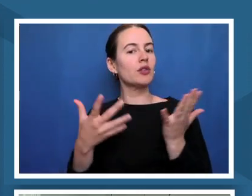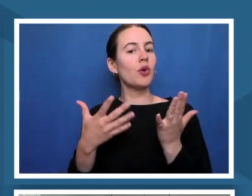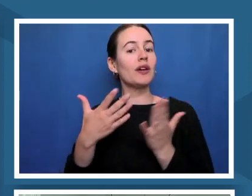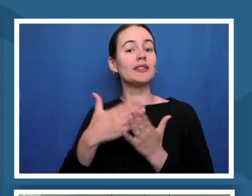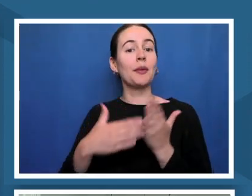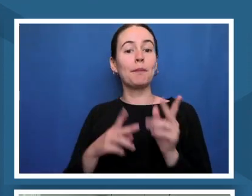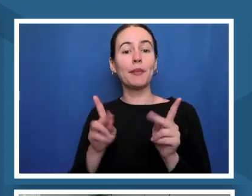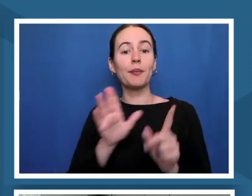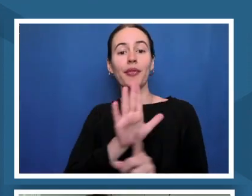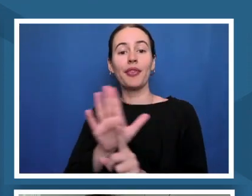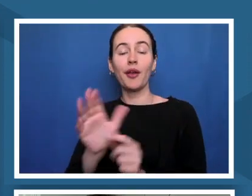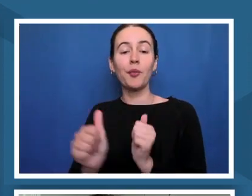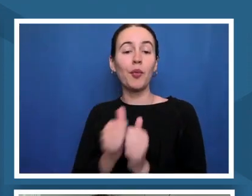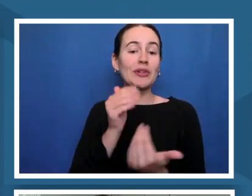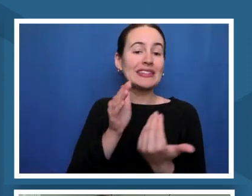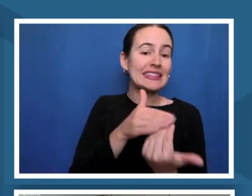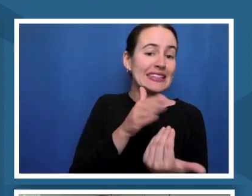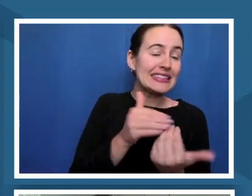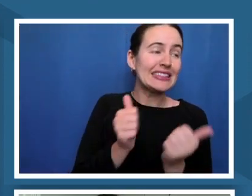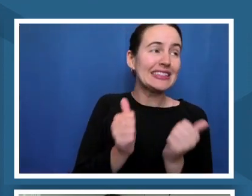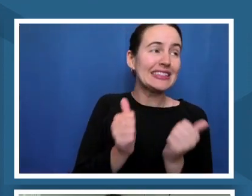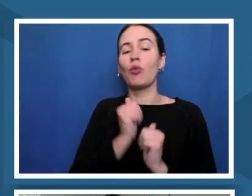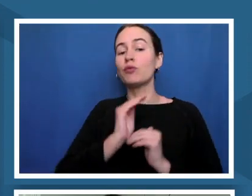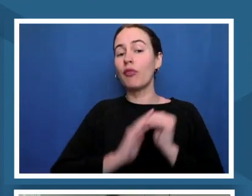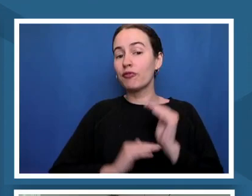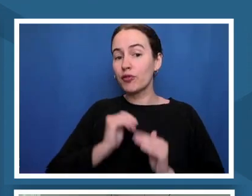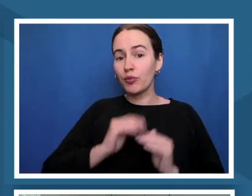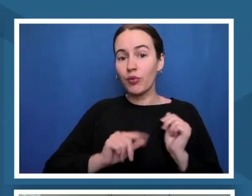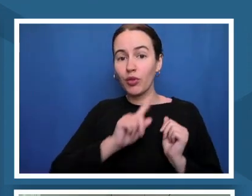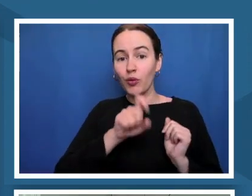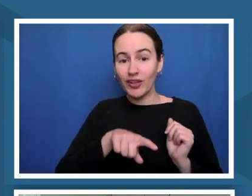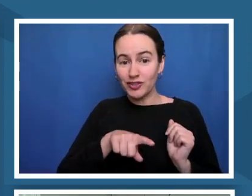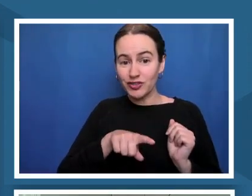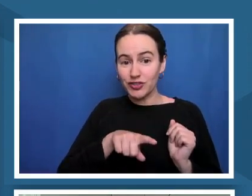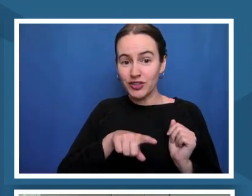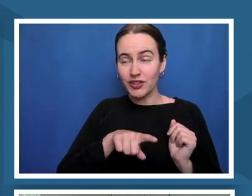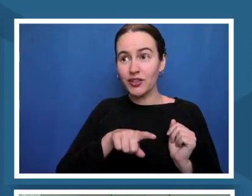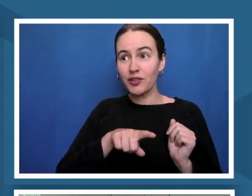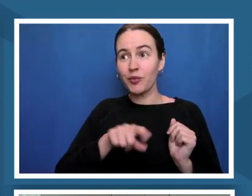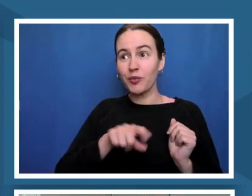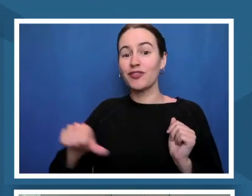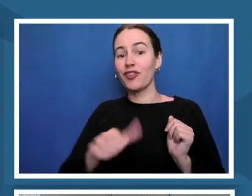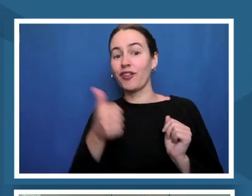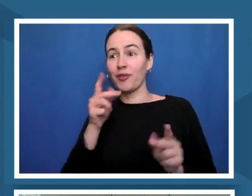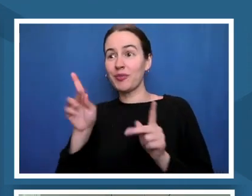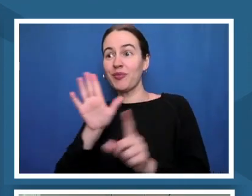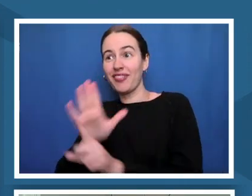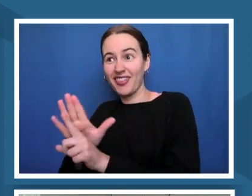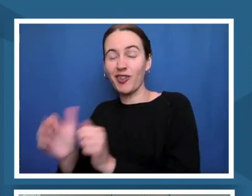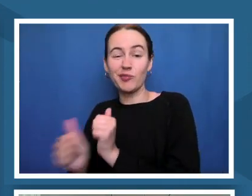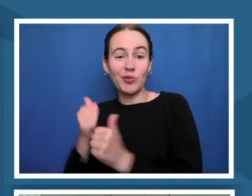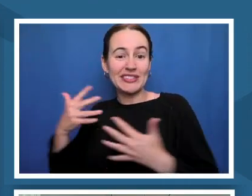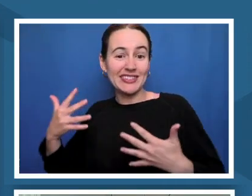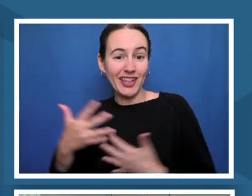most comfortable question to answer was other people scariest